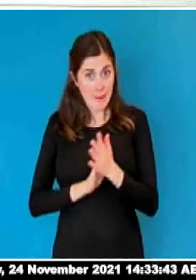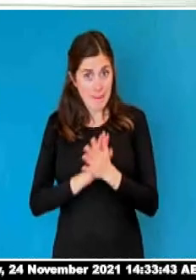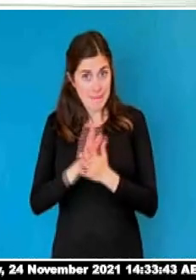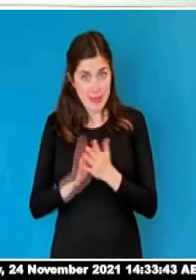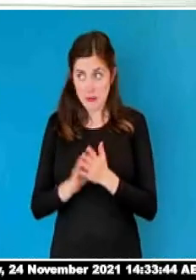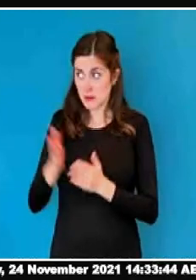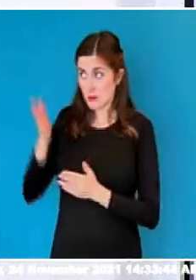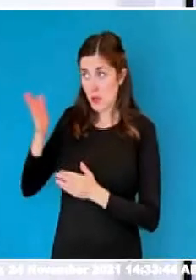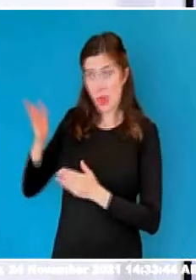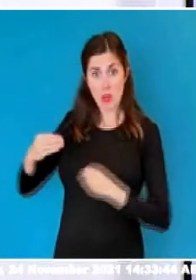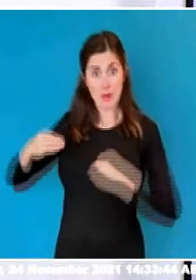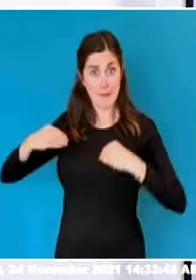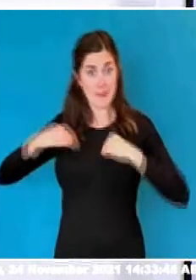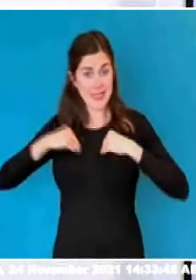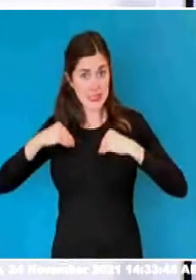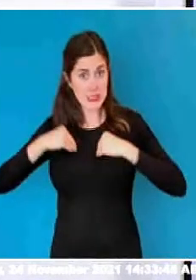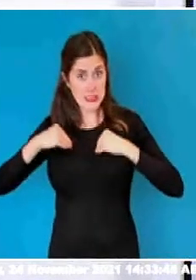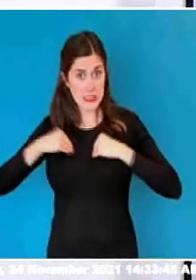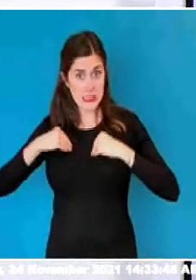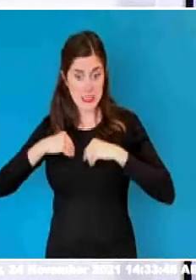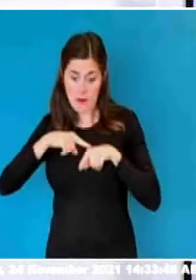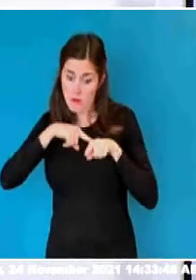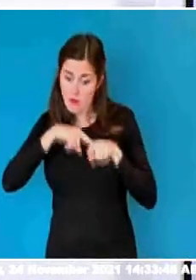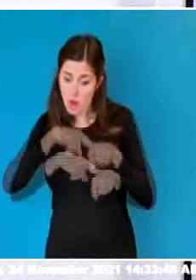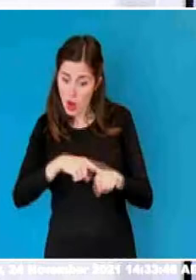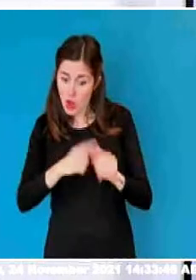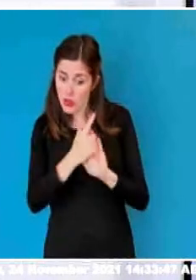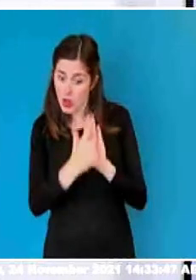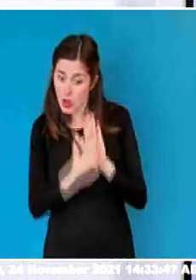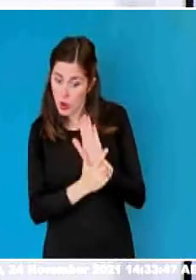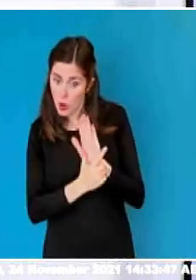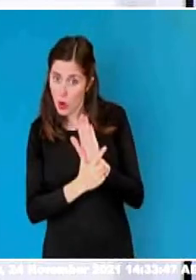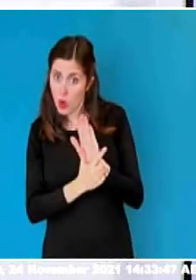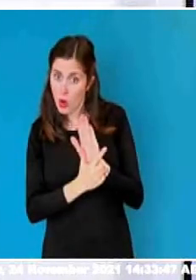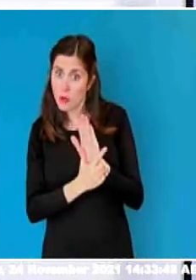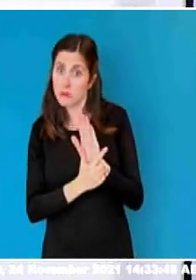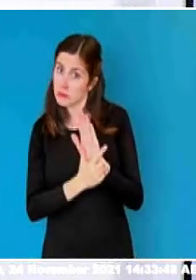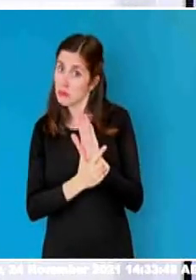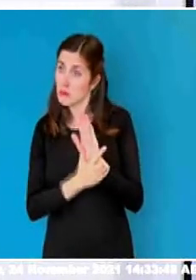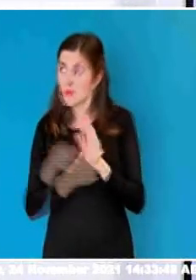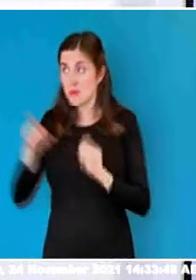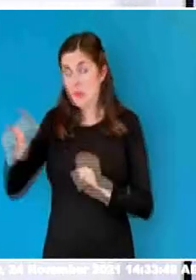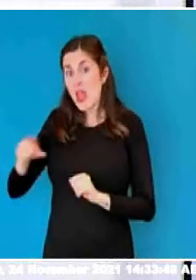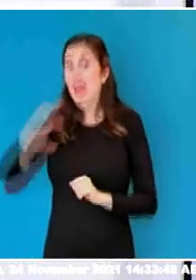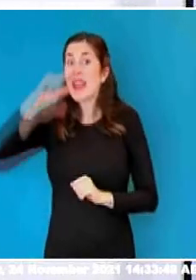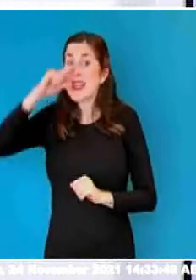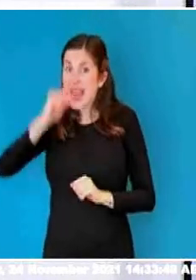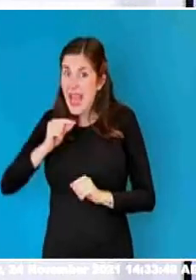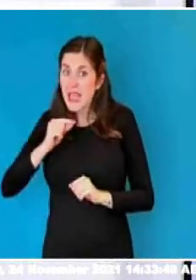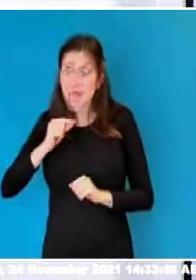obligations may require an employer to refuse to employ a person with a disability